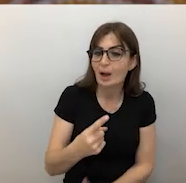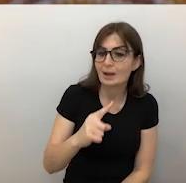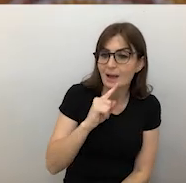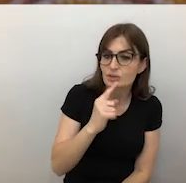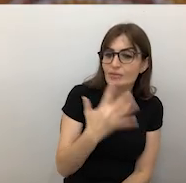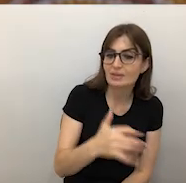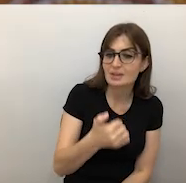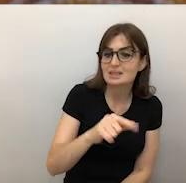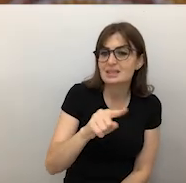by operating activities is